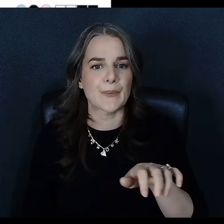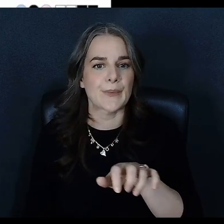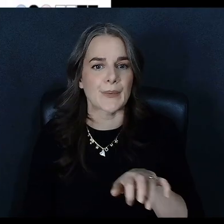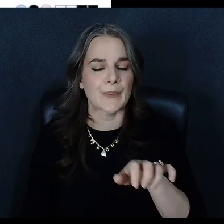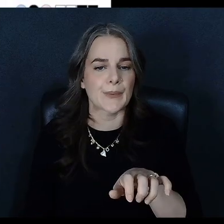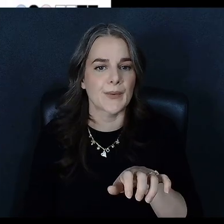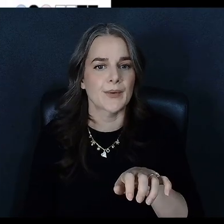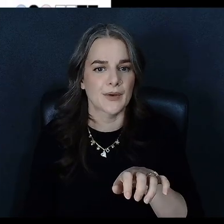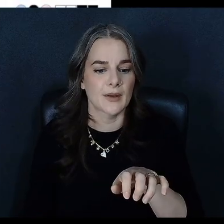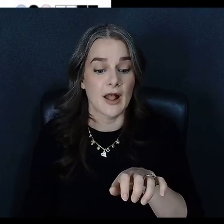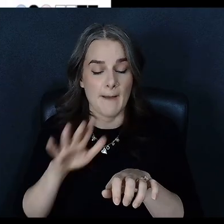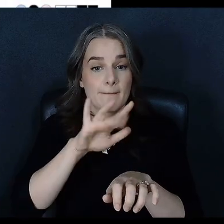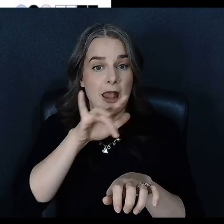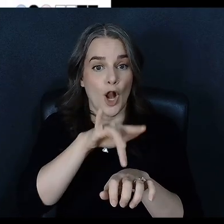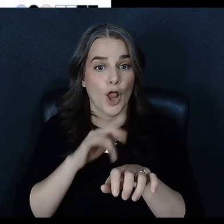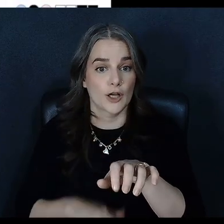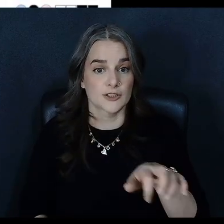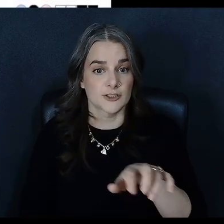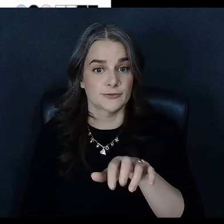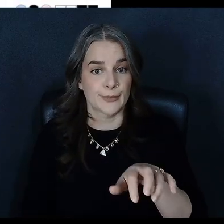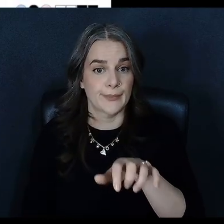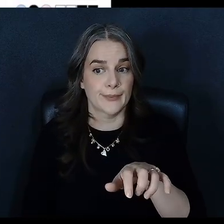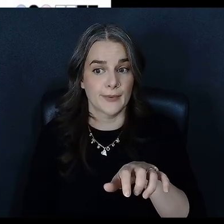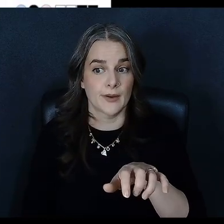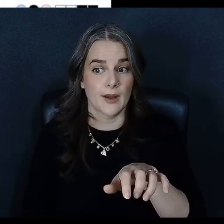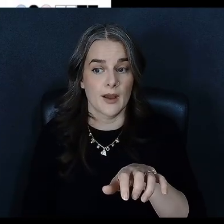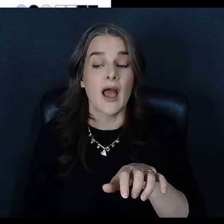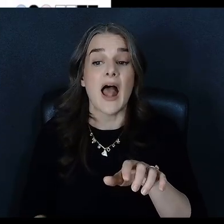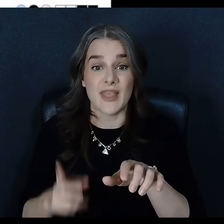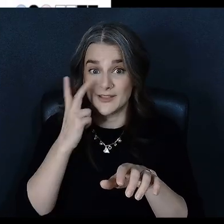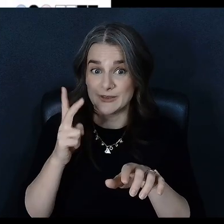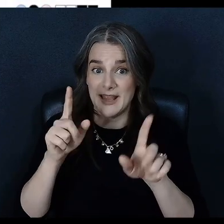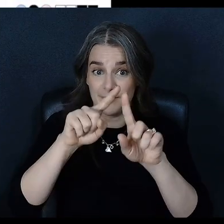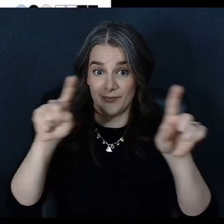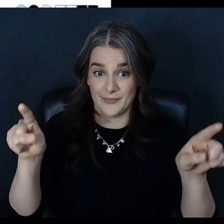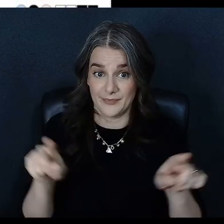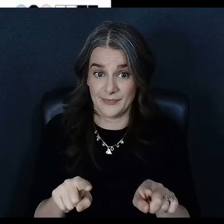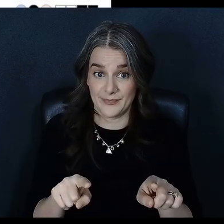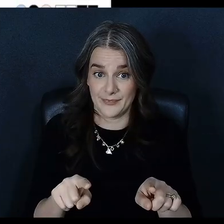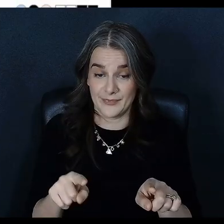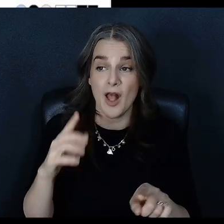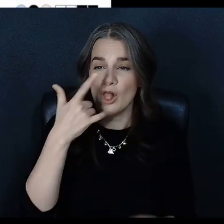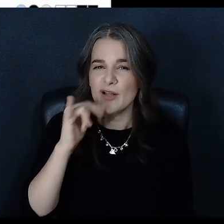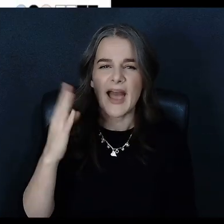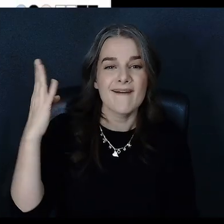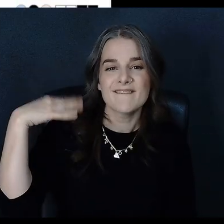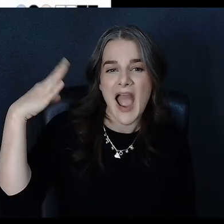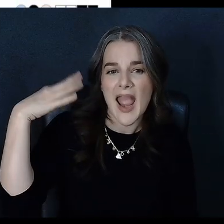And then because it's kind of a fan in front of my fingers, I would be able to access all the keys with just one hand.